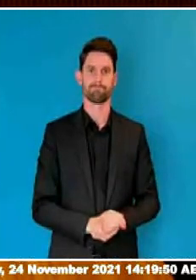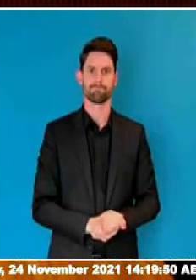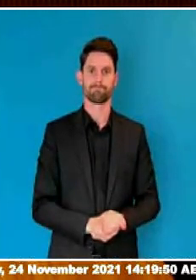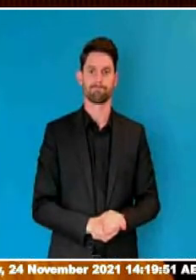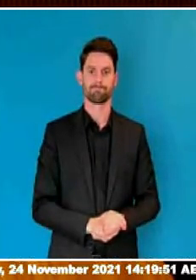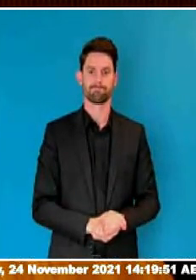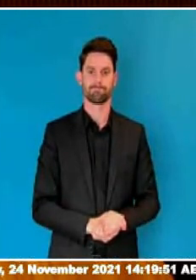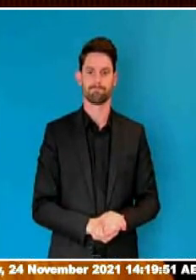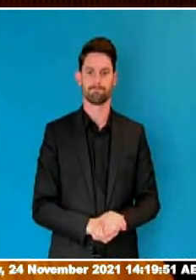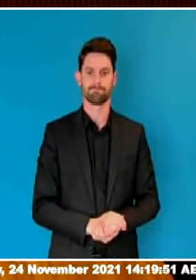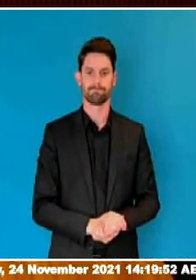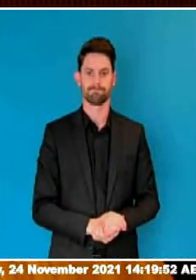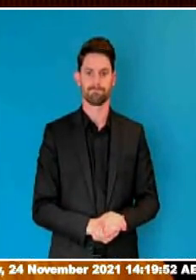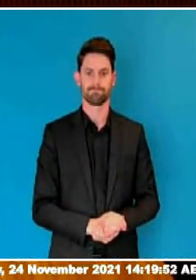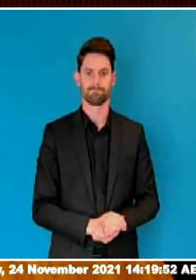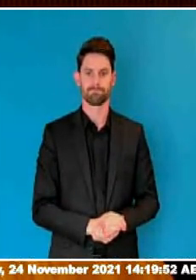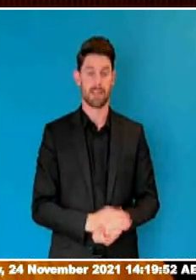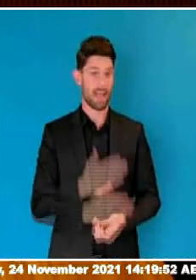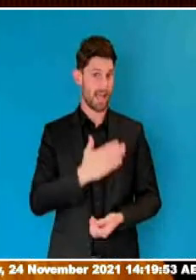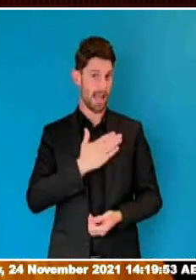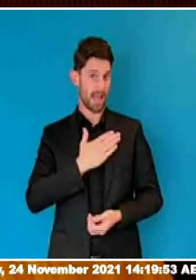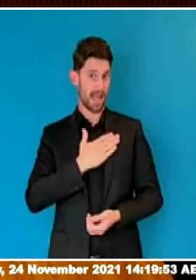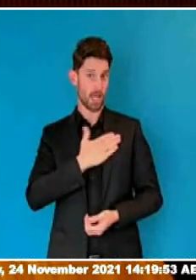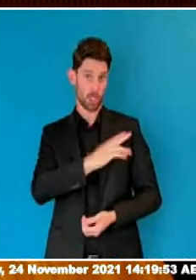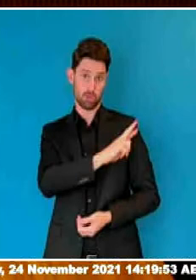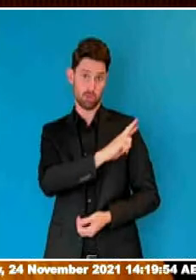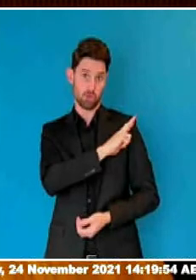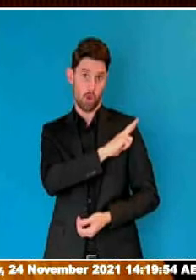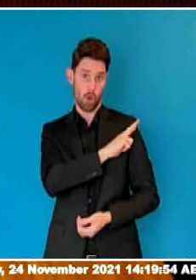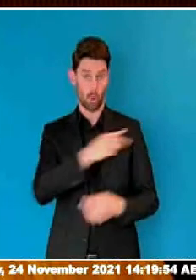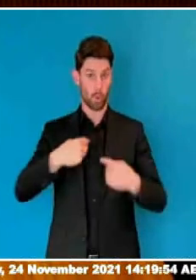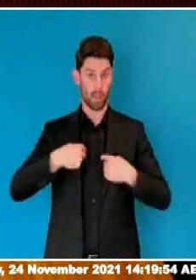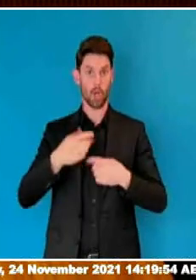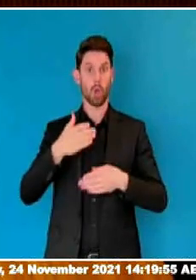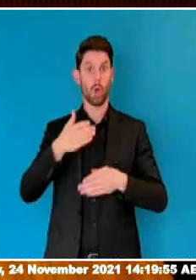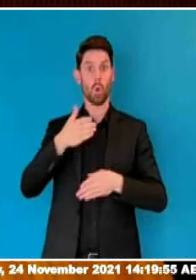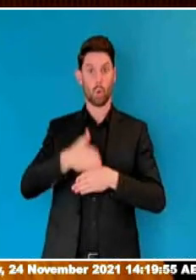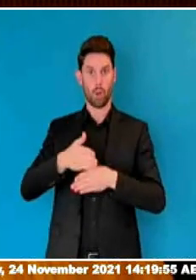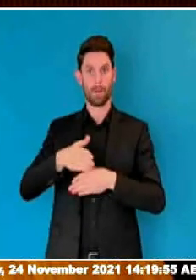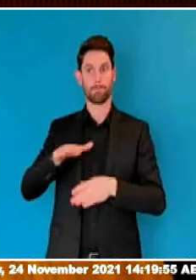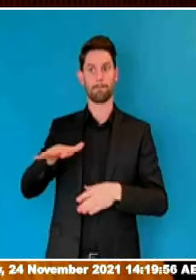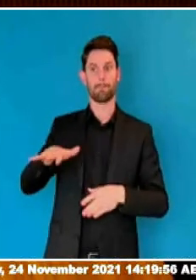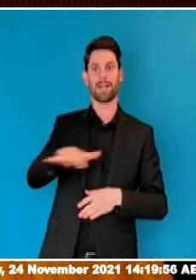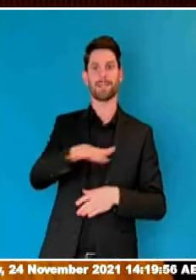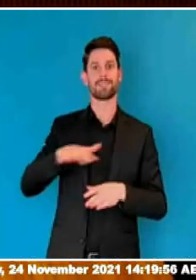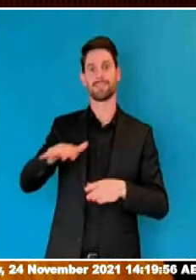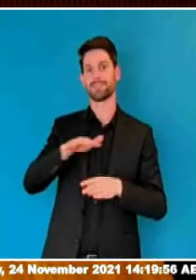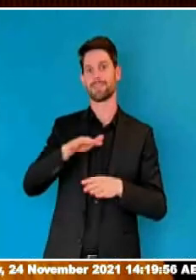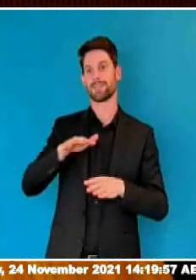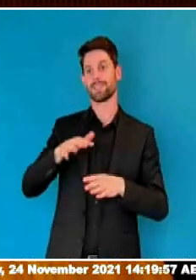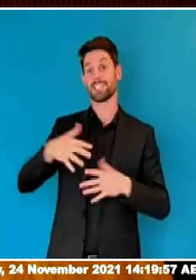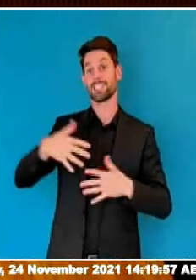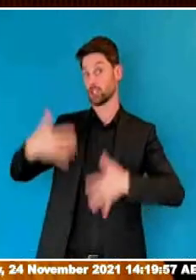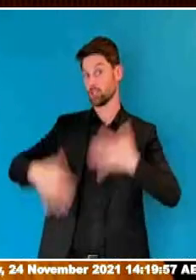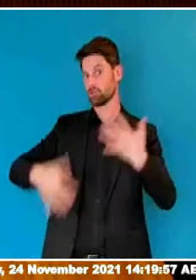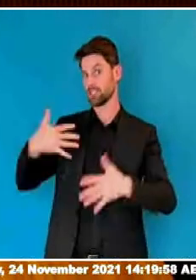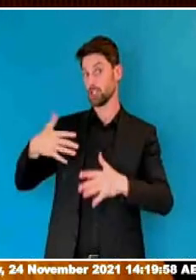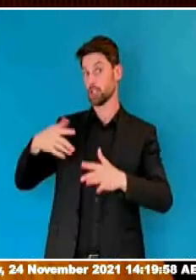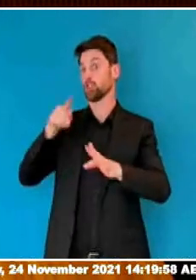as part of our role as the workplace injury insurer, a key function of WorkSafe